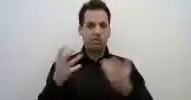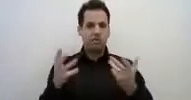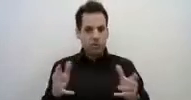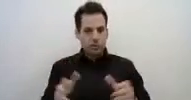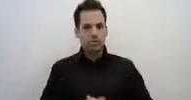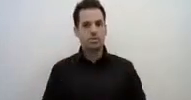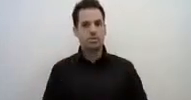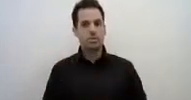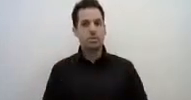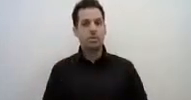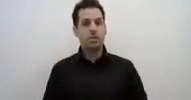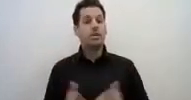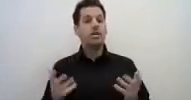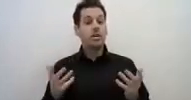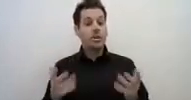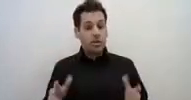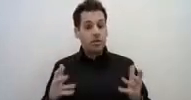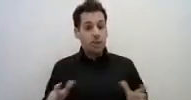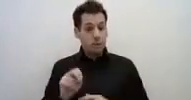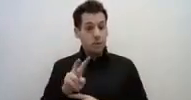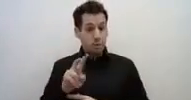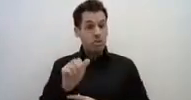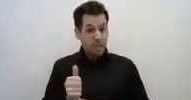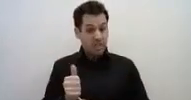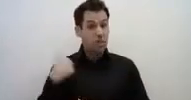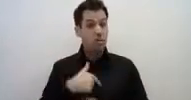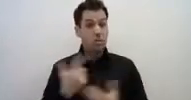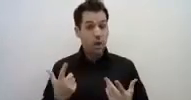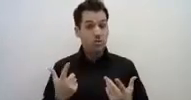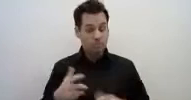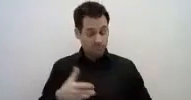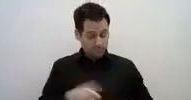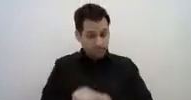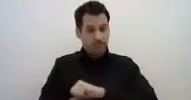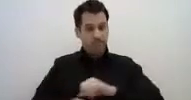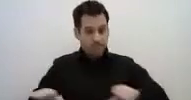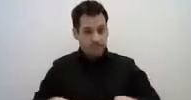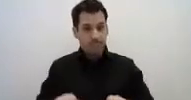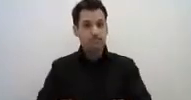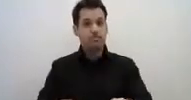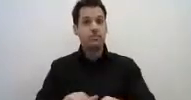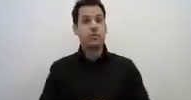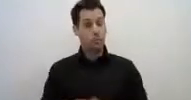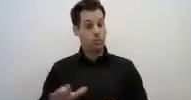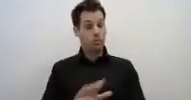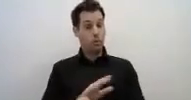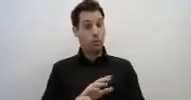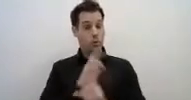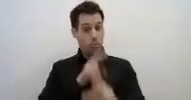has already begun acting on these recommendations you can view the full report at accessibilitymb.ca